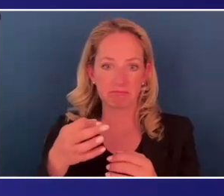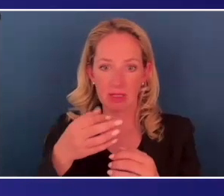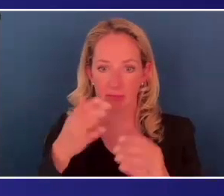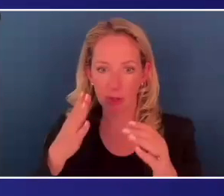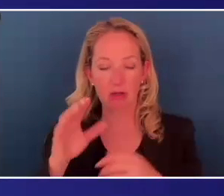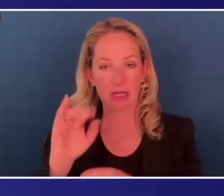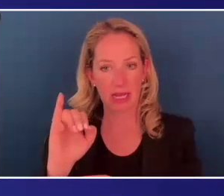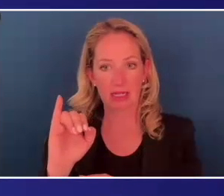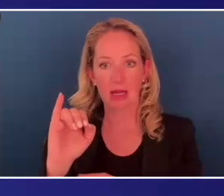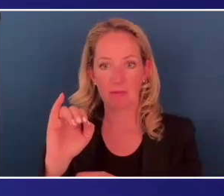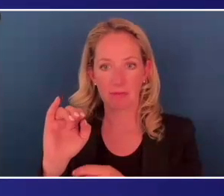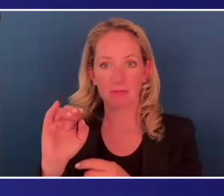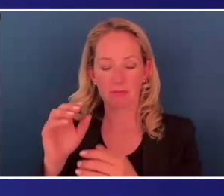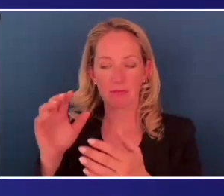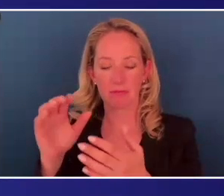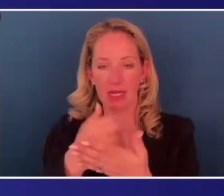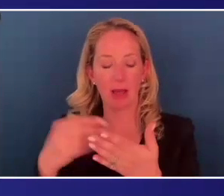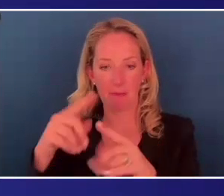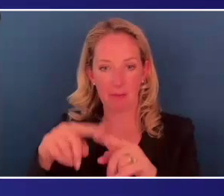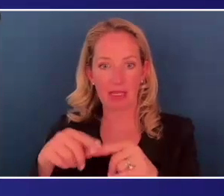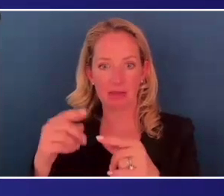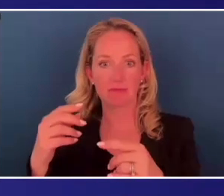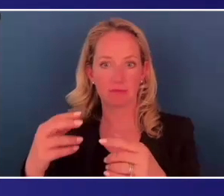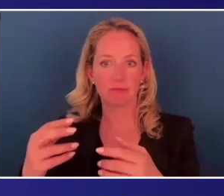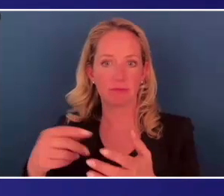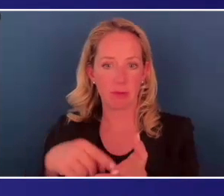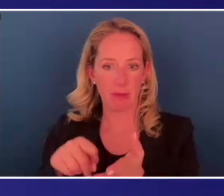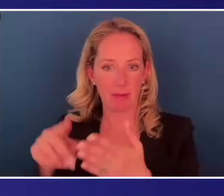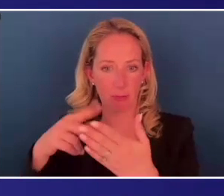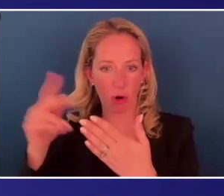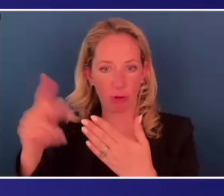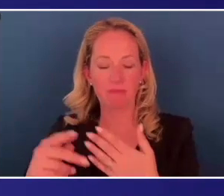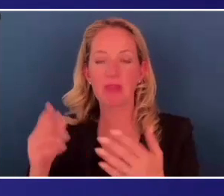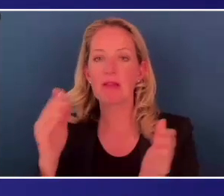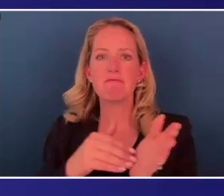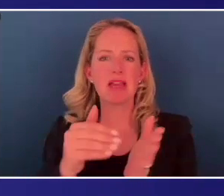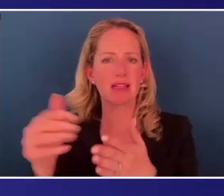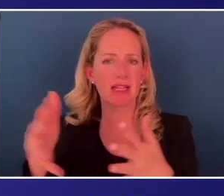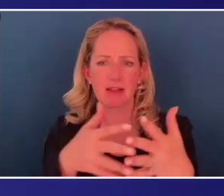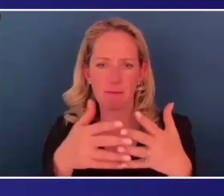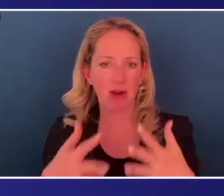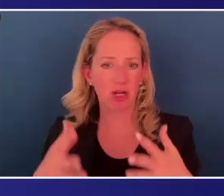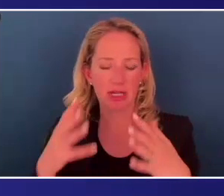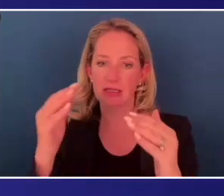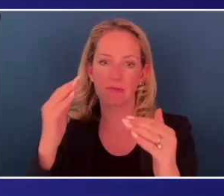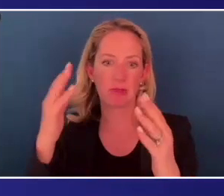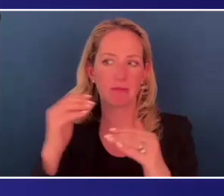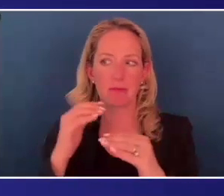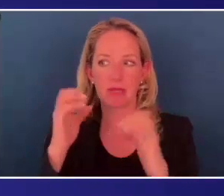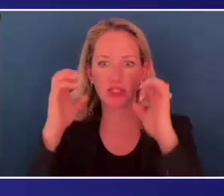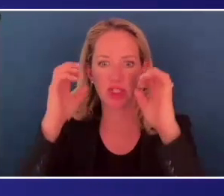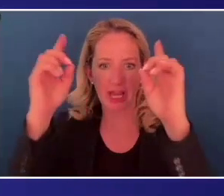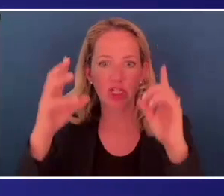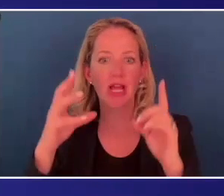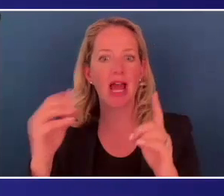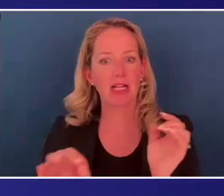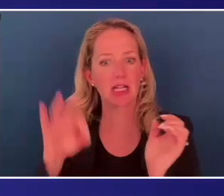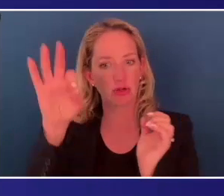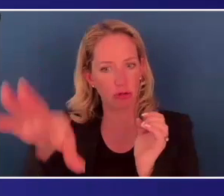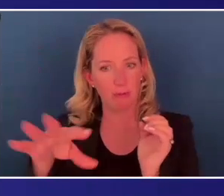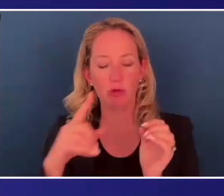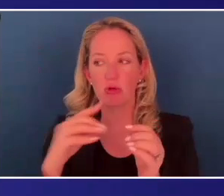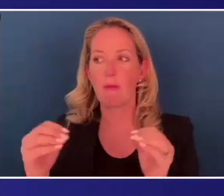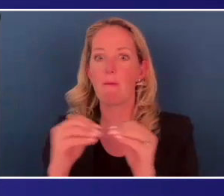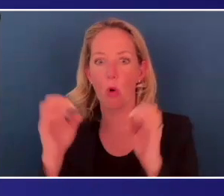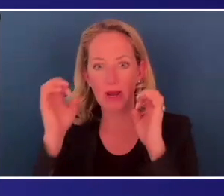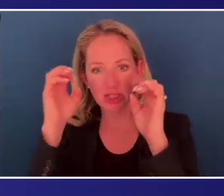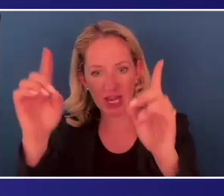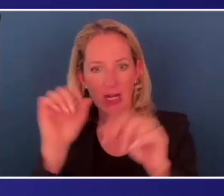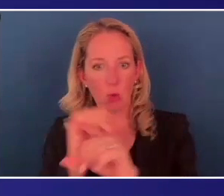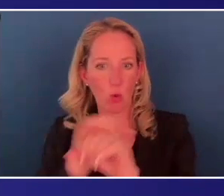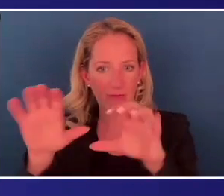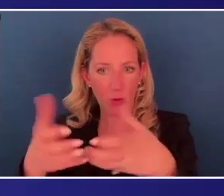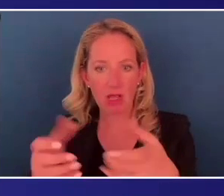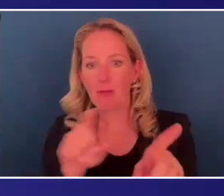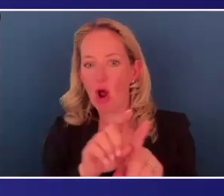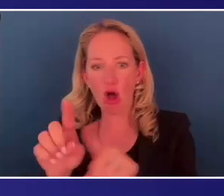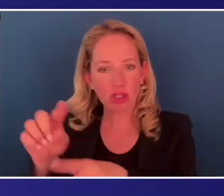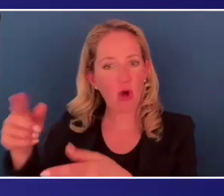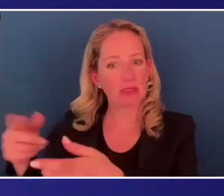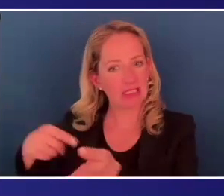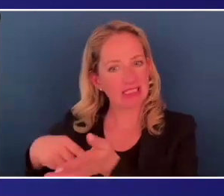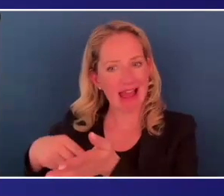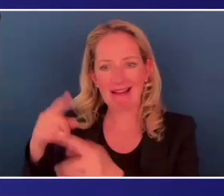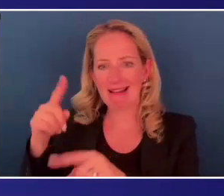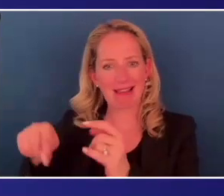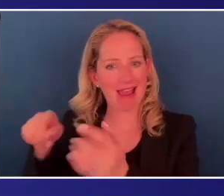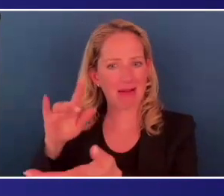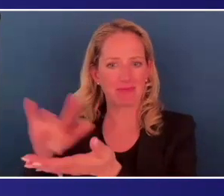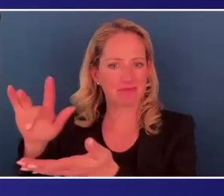Millions of millions of working and middle-class Americans pursue higher education advance their socio-economic standing contribute to a more educated workforce of society but also incur debt that cannot be repaid under traditional mortgage like repayments.